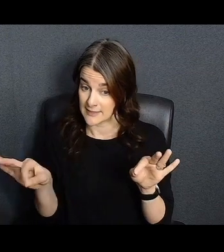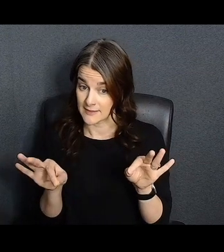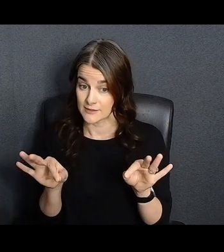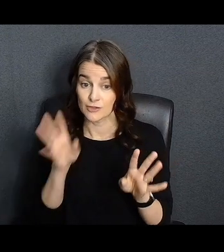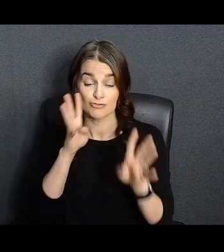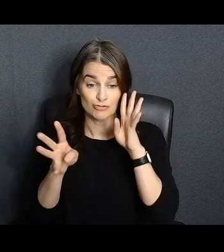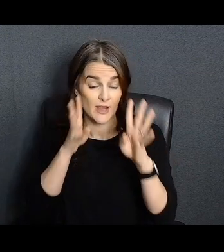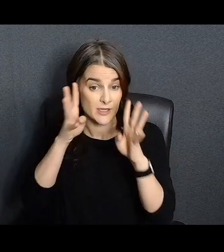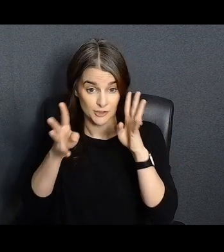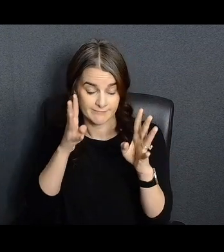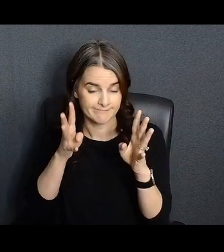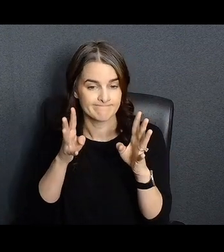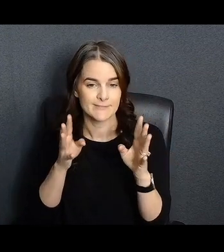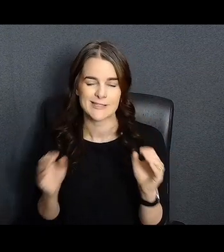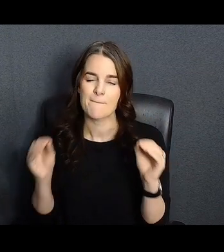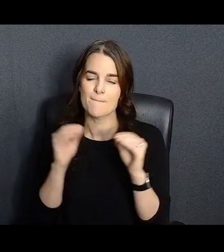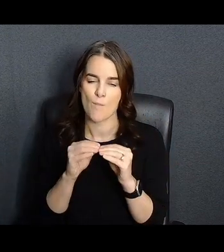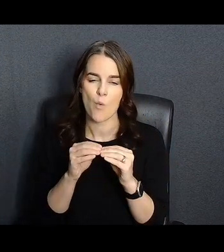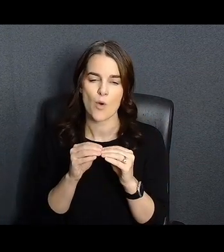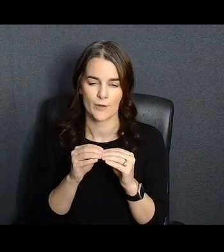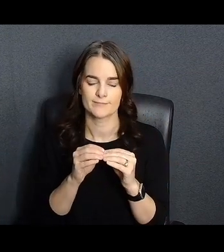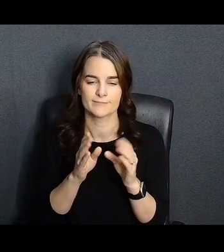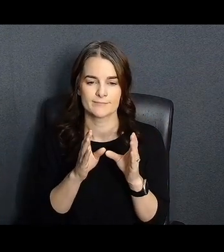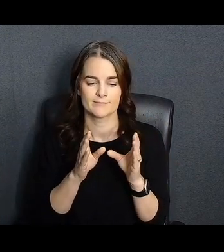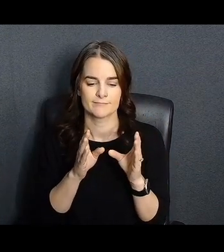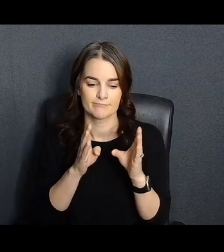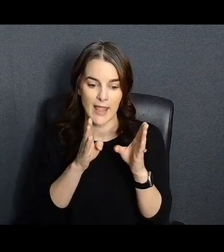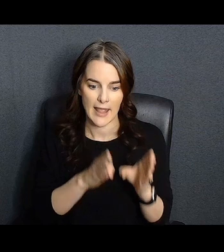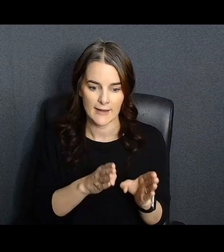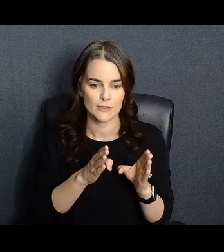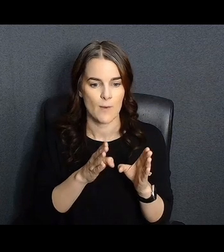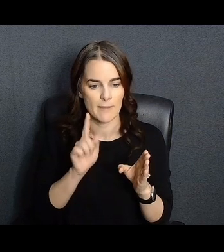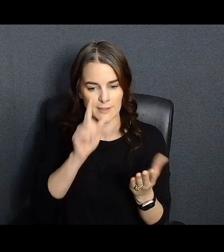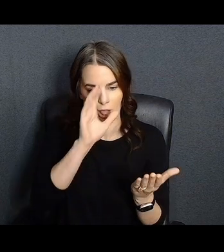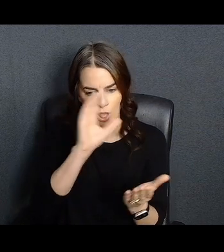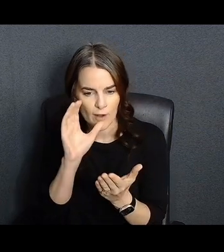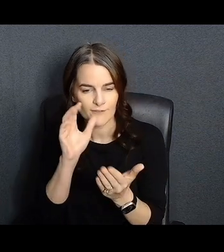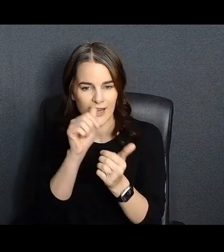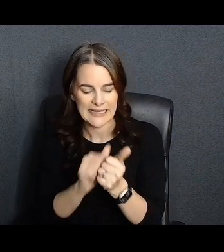it's going to be more individualized. Looking for each button and navigating